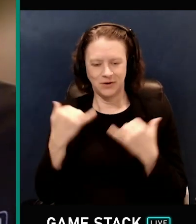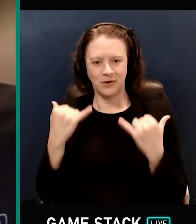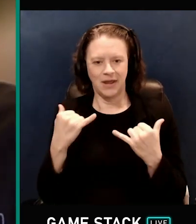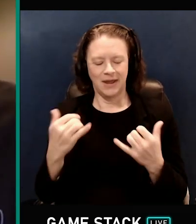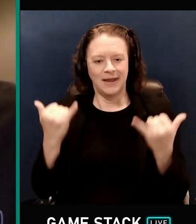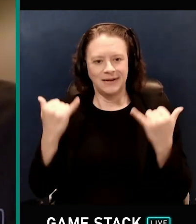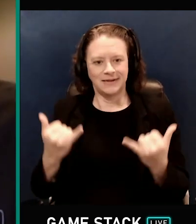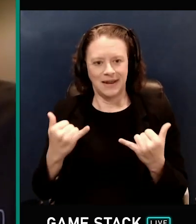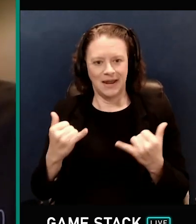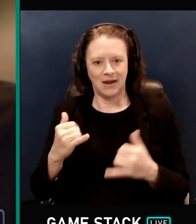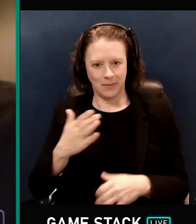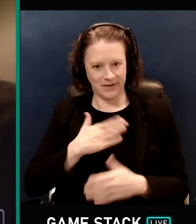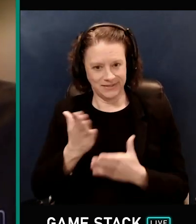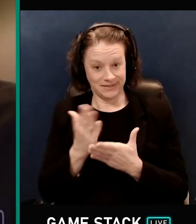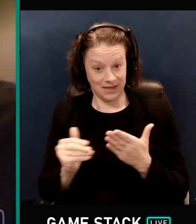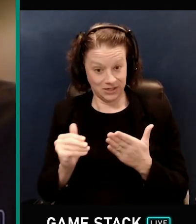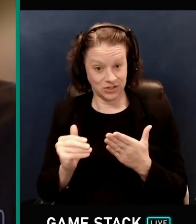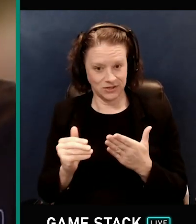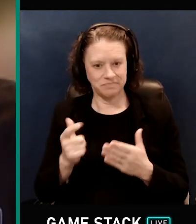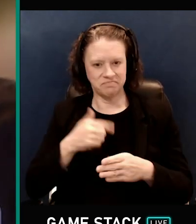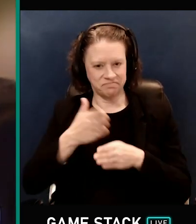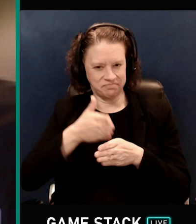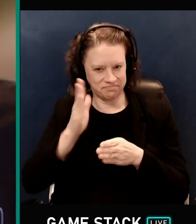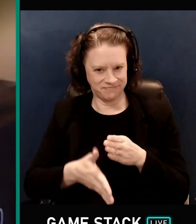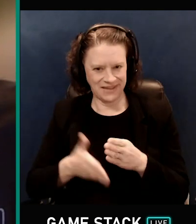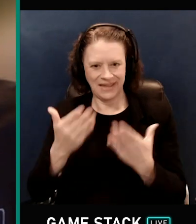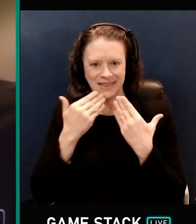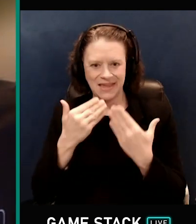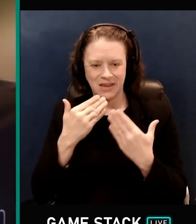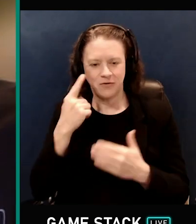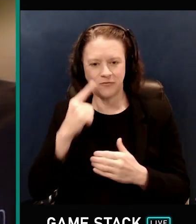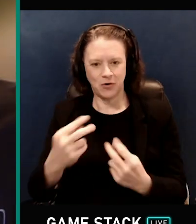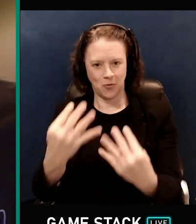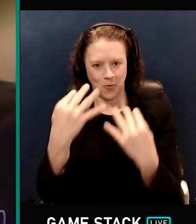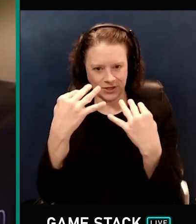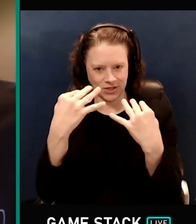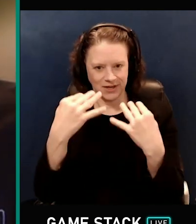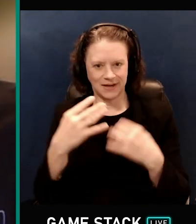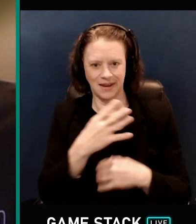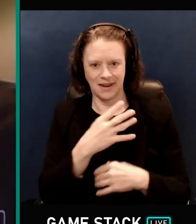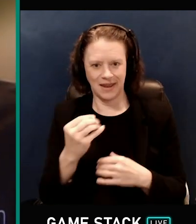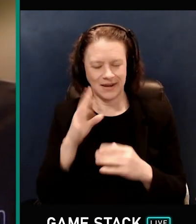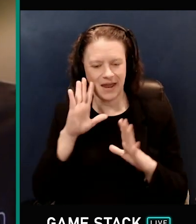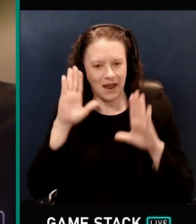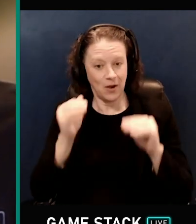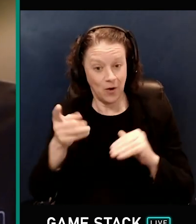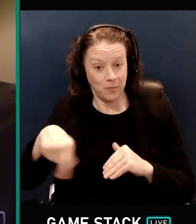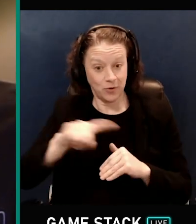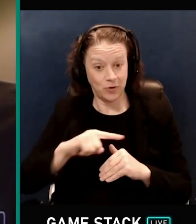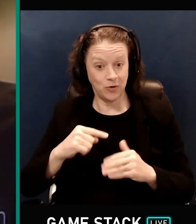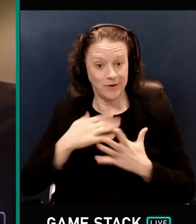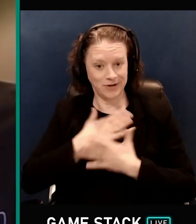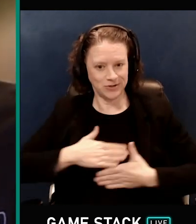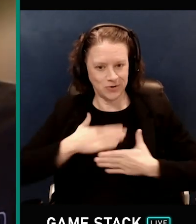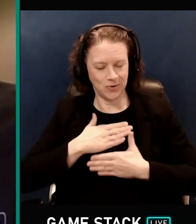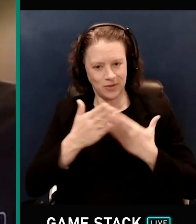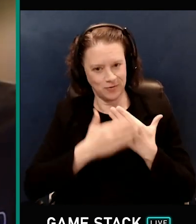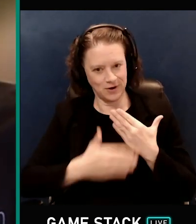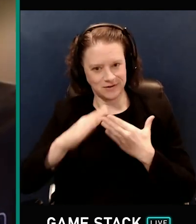This concludes my section. Thanks everyone for watching and I hope you enjoy the rest of game.